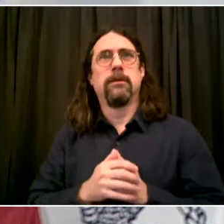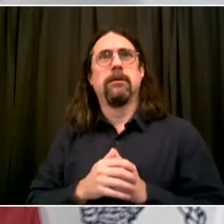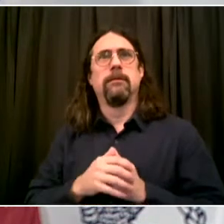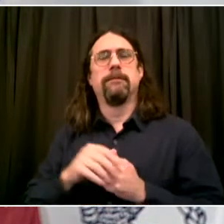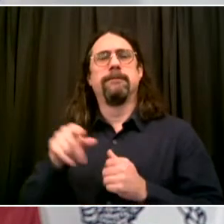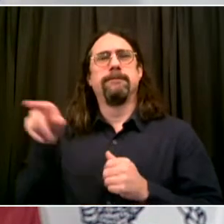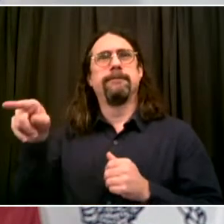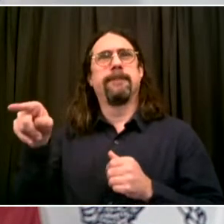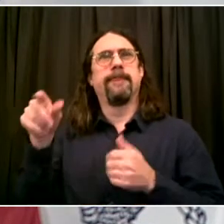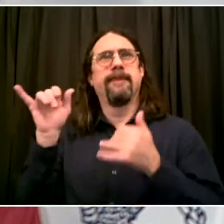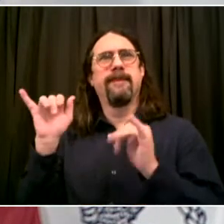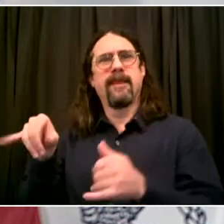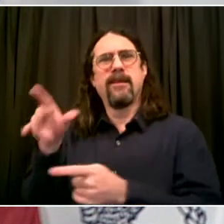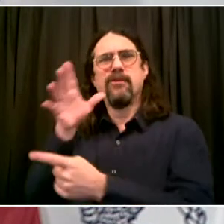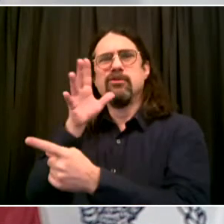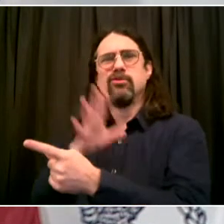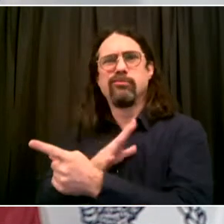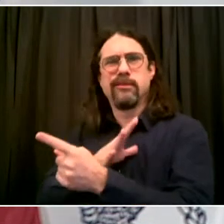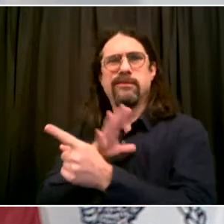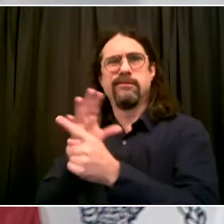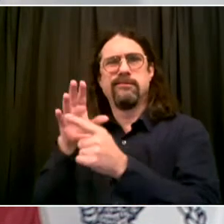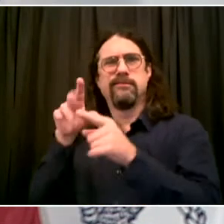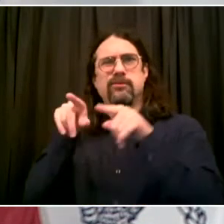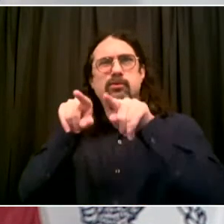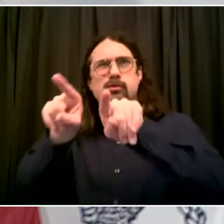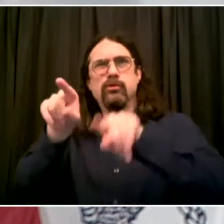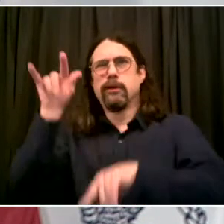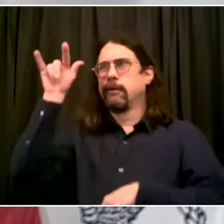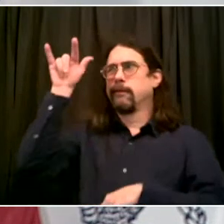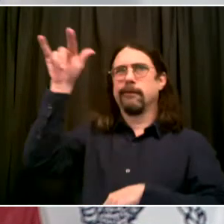THAT AIRPLANE TRIP IN HER TIME